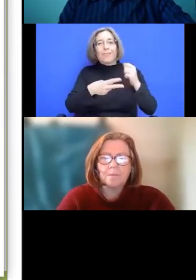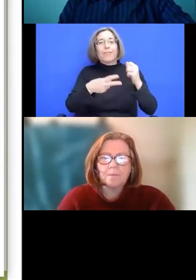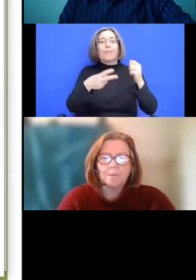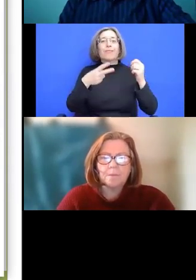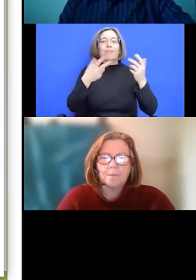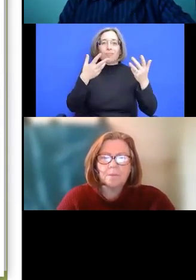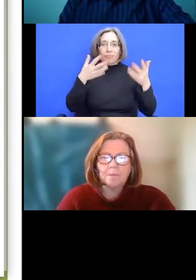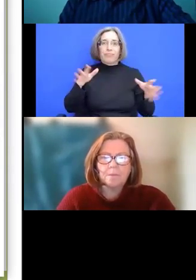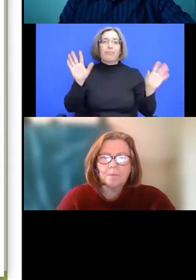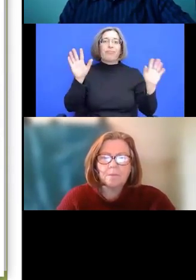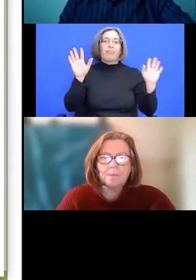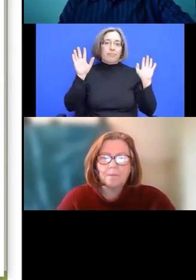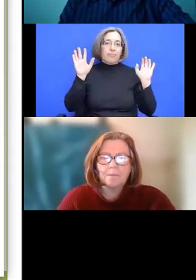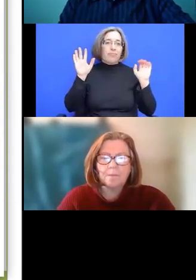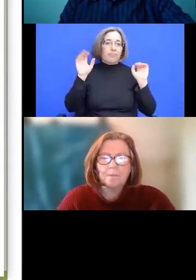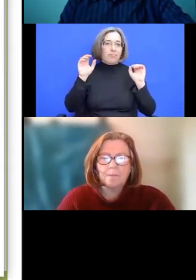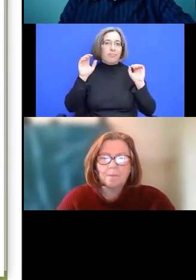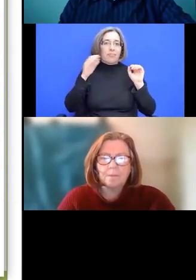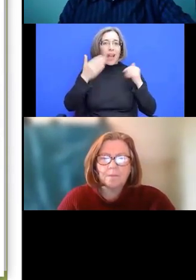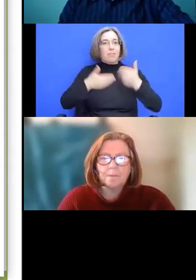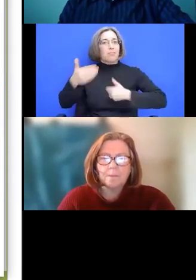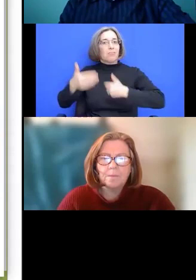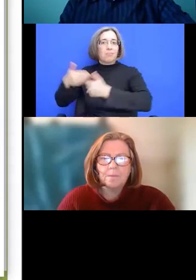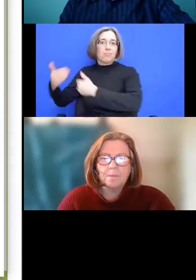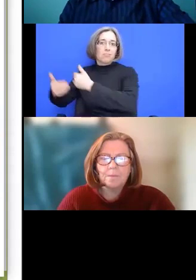and keep going without having to go back and redo stuff.